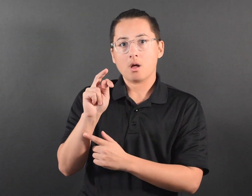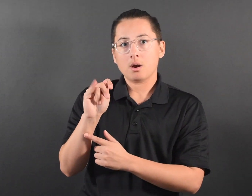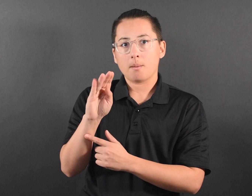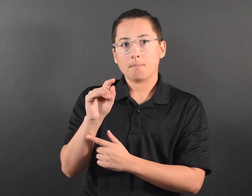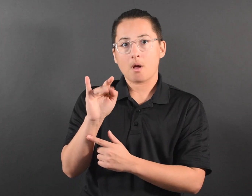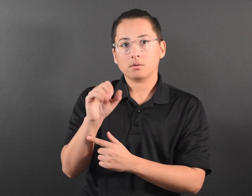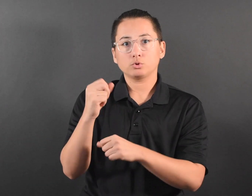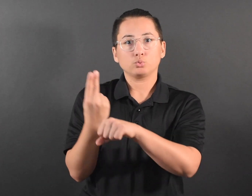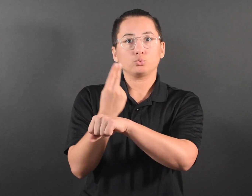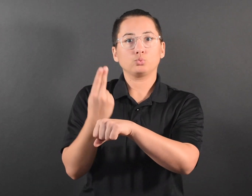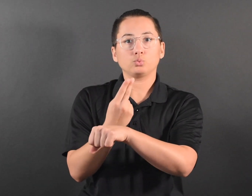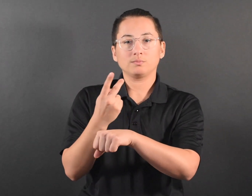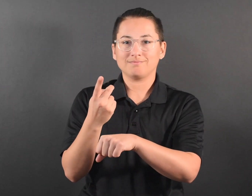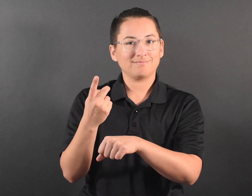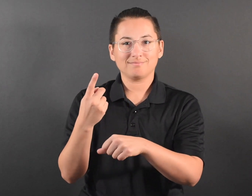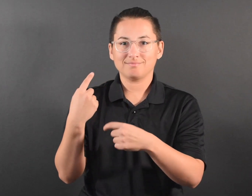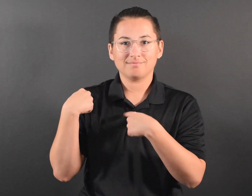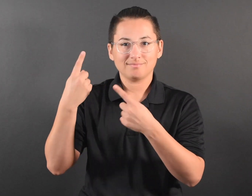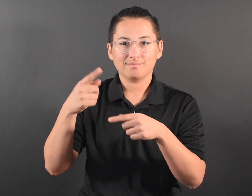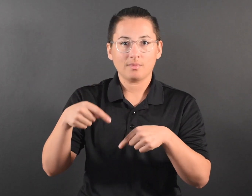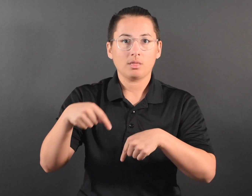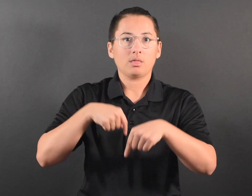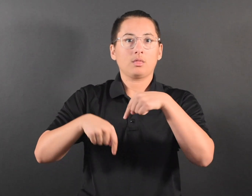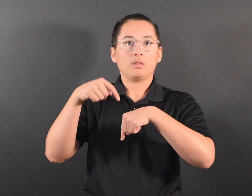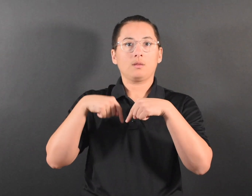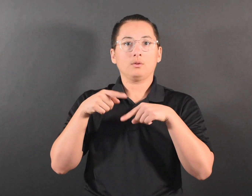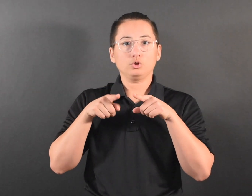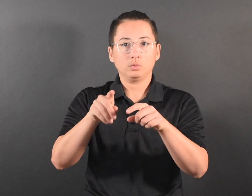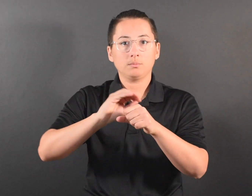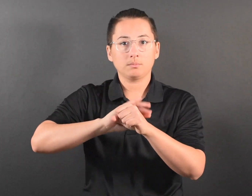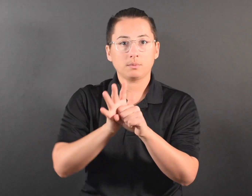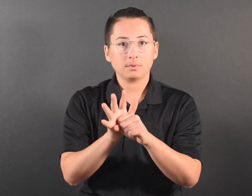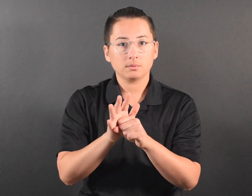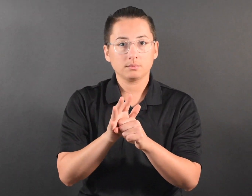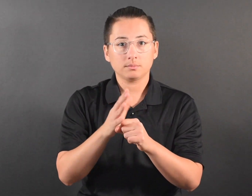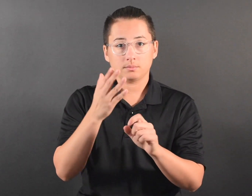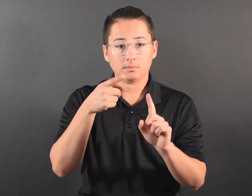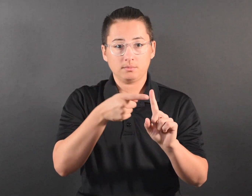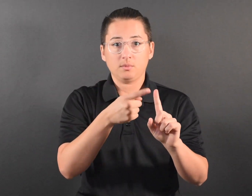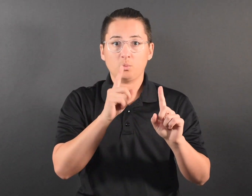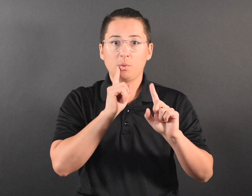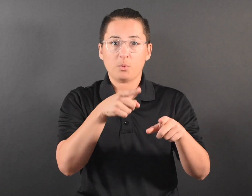which antibiotics are used has also taken a step back during the pandemic, according to the report.